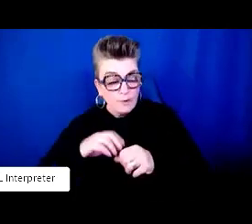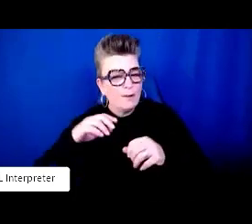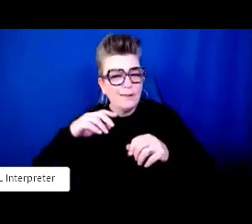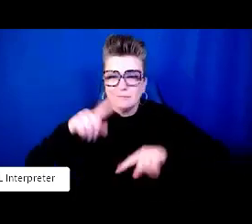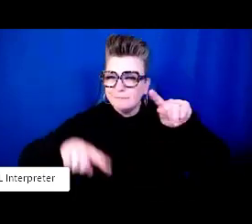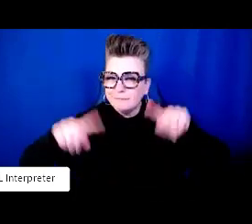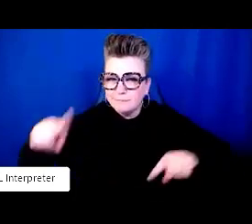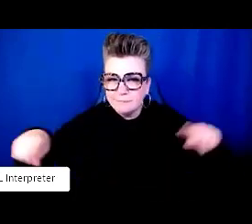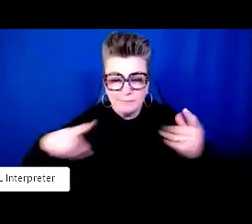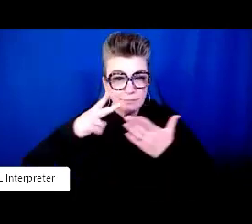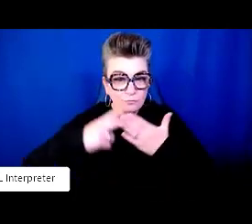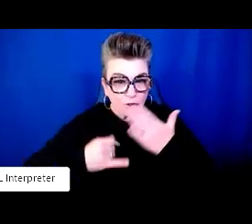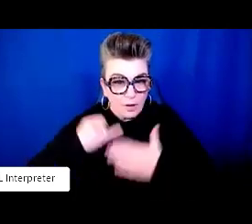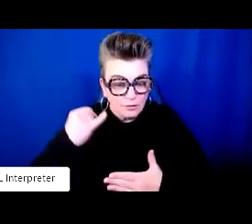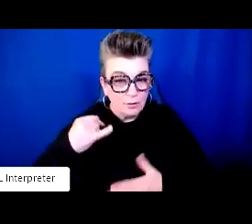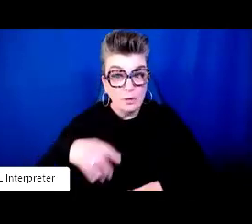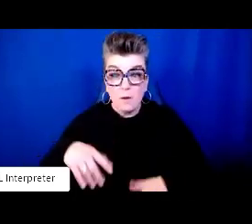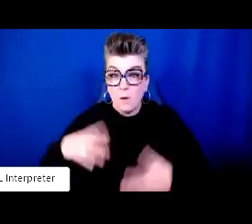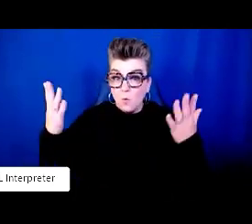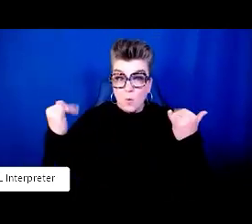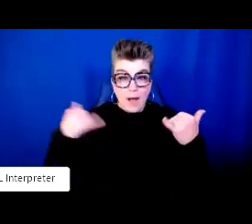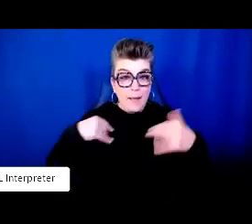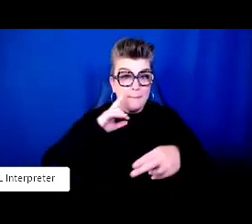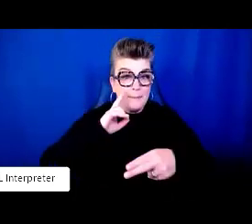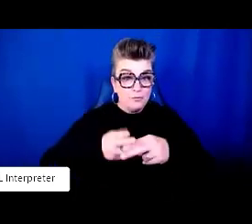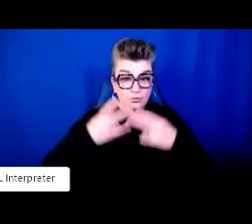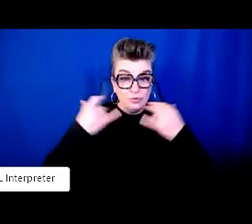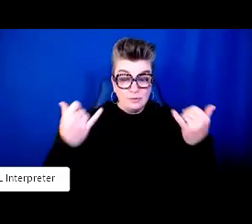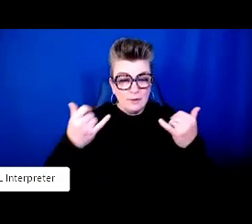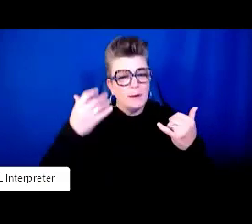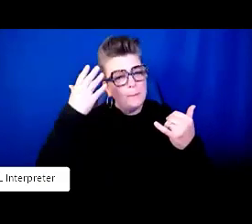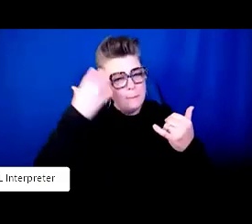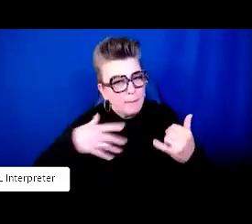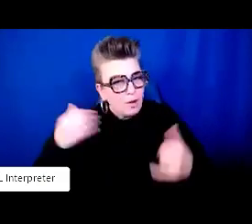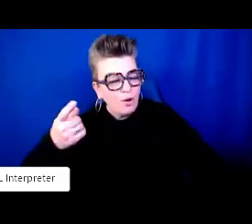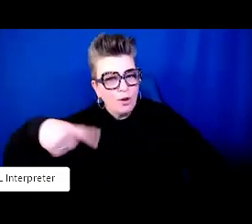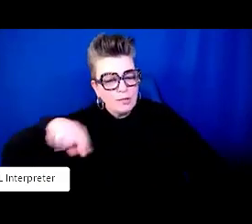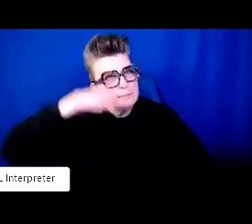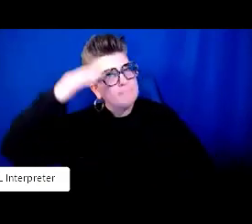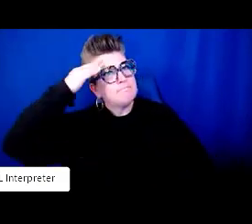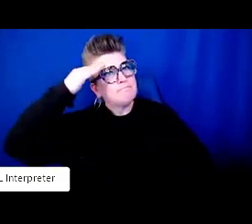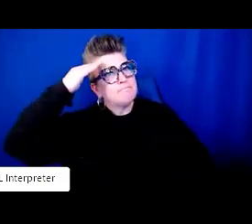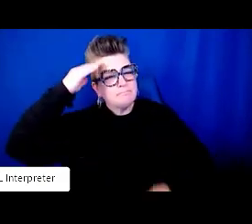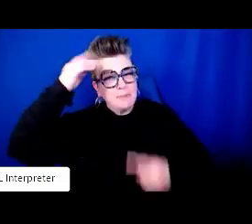and the goal of mentioning these upfront is to ensure that any limitations have been considered from the beginning.